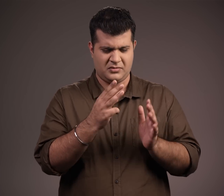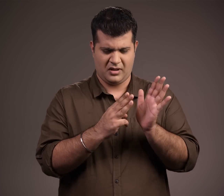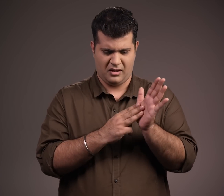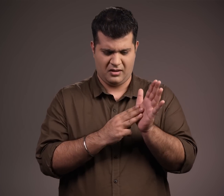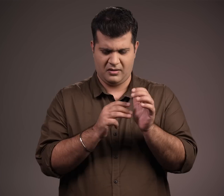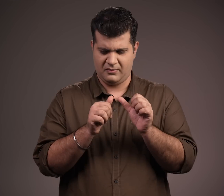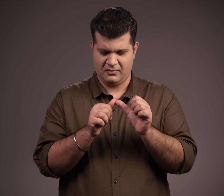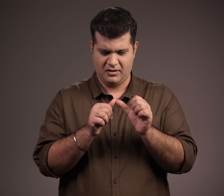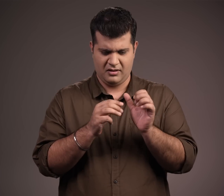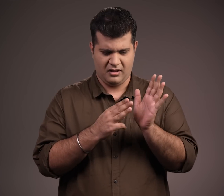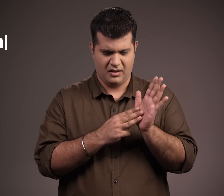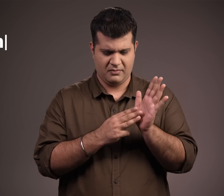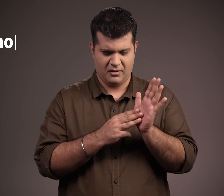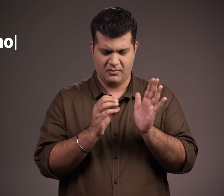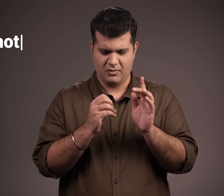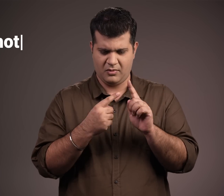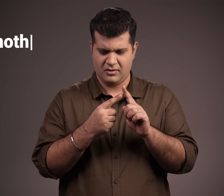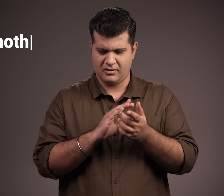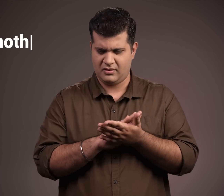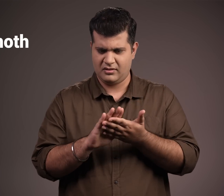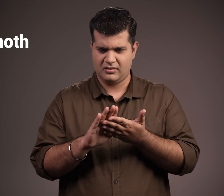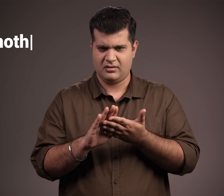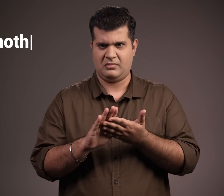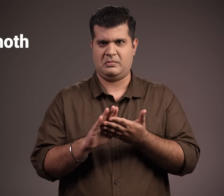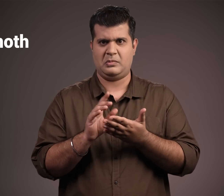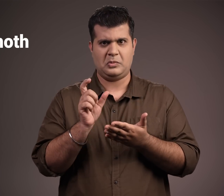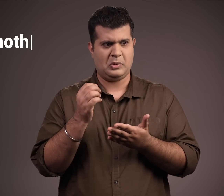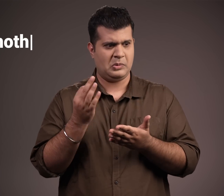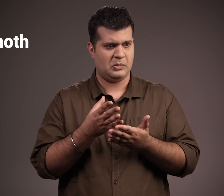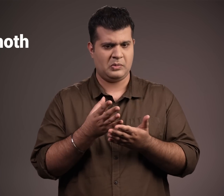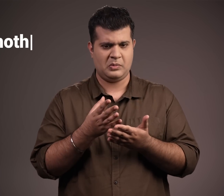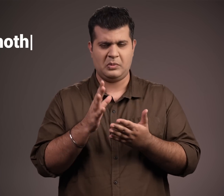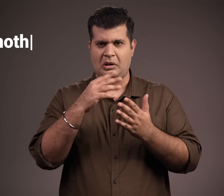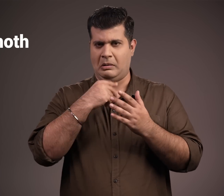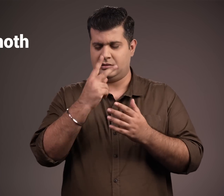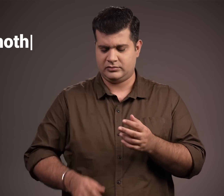Mammoth? That's a new word. Let me see!